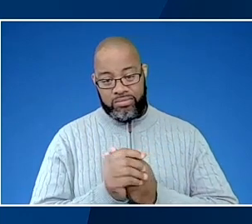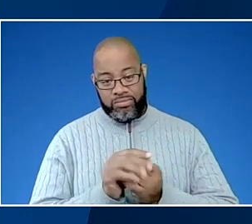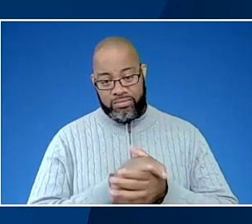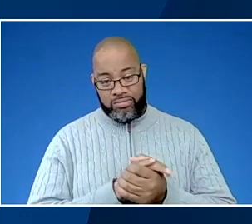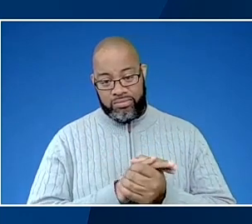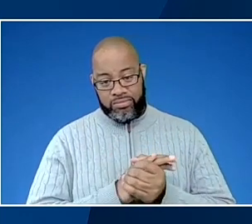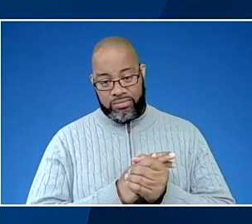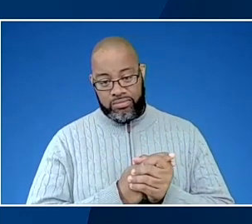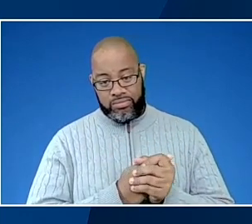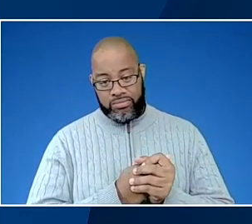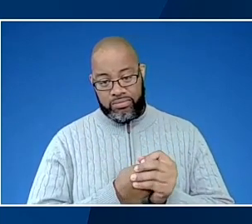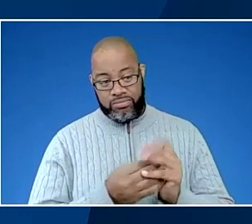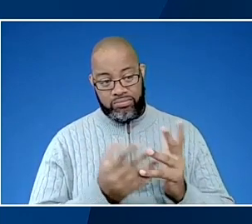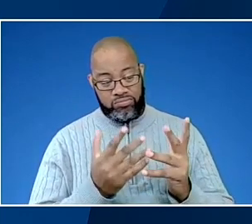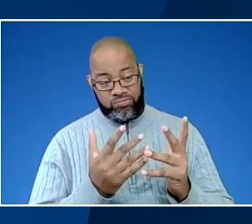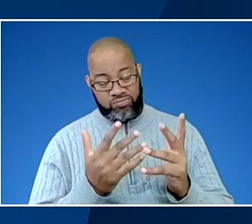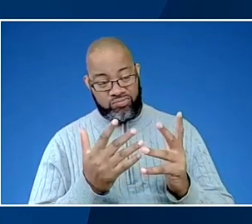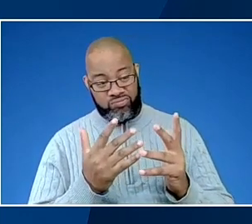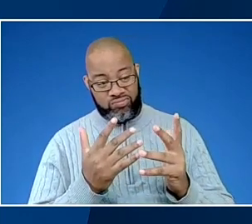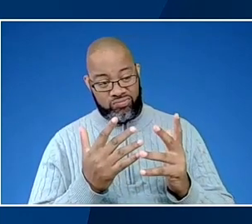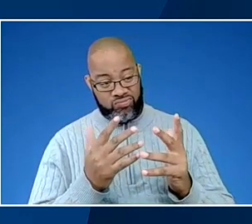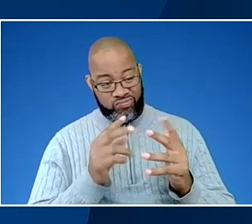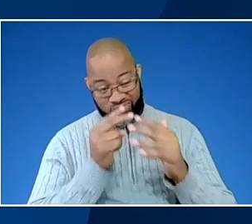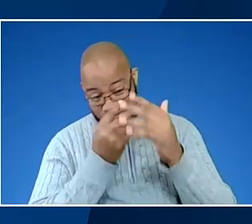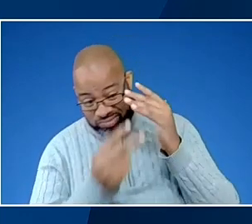insight into what the Department or what